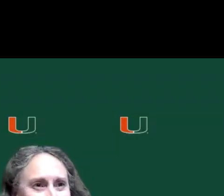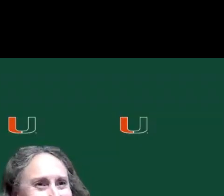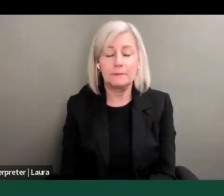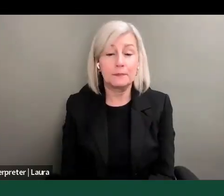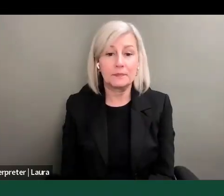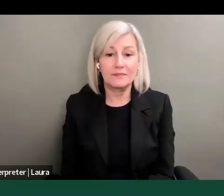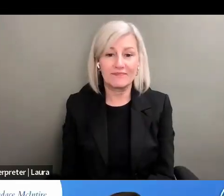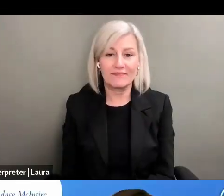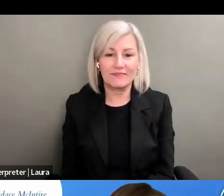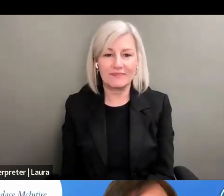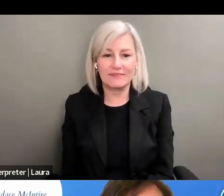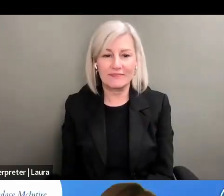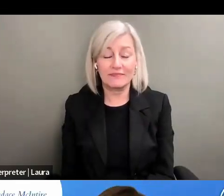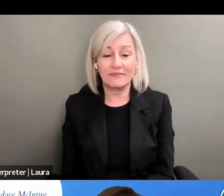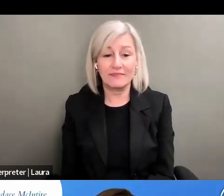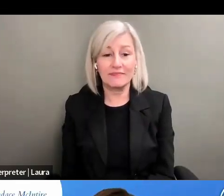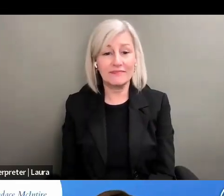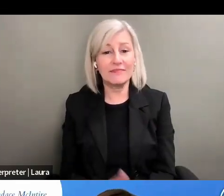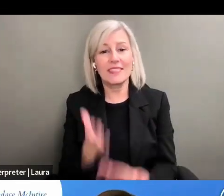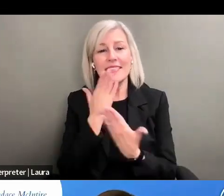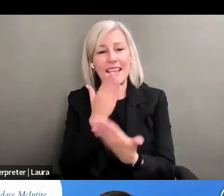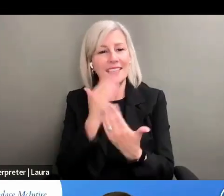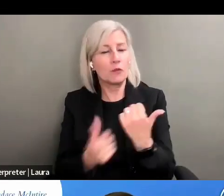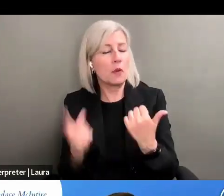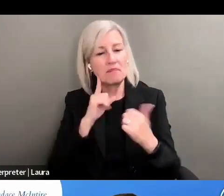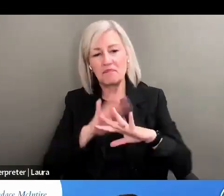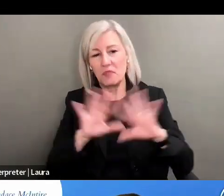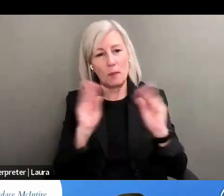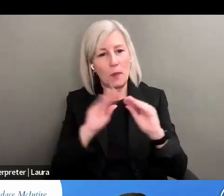Thanks everyone! I don't see any more questions in the chat.